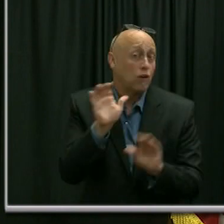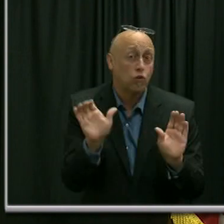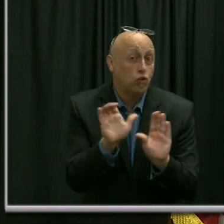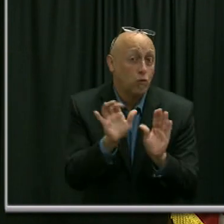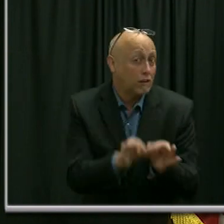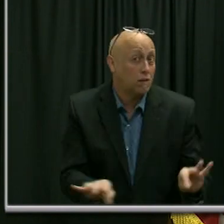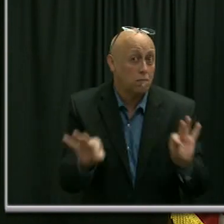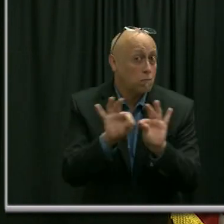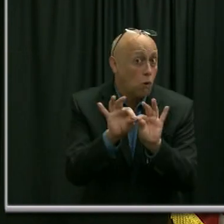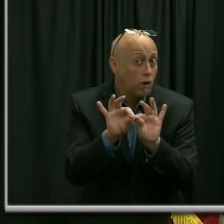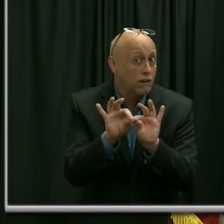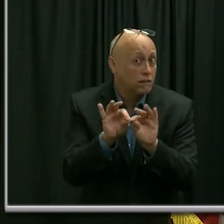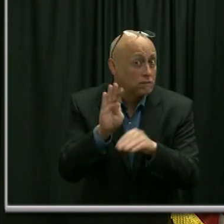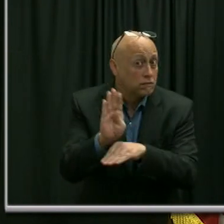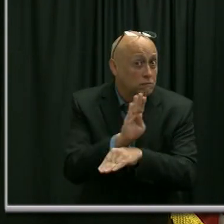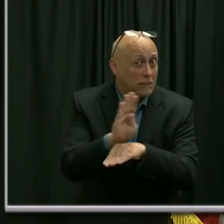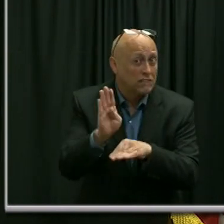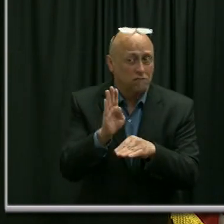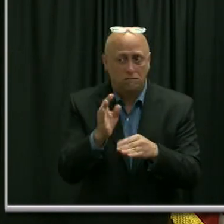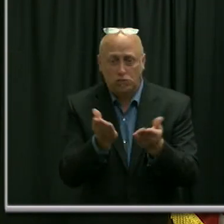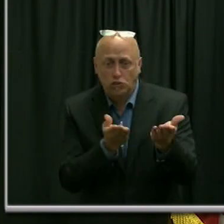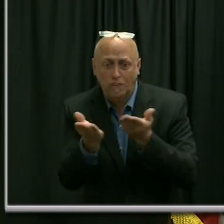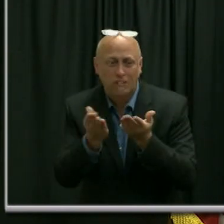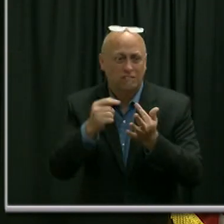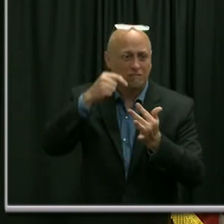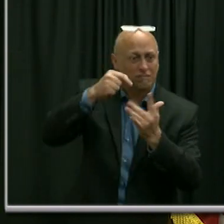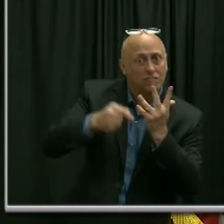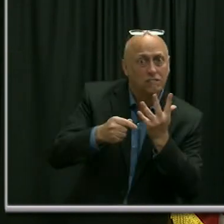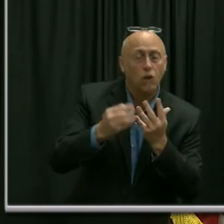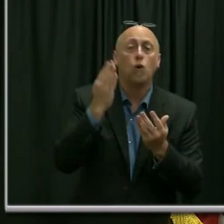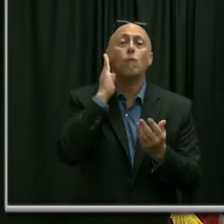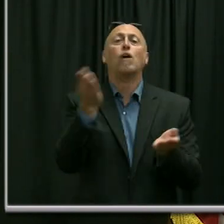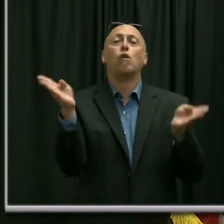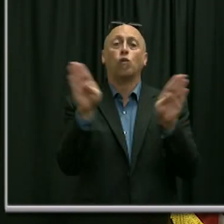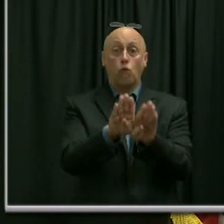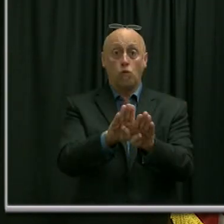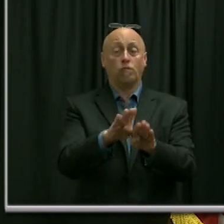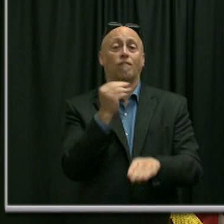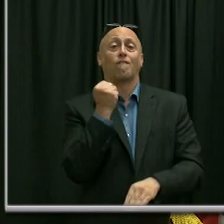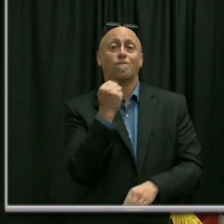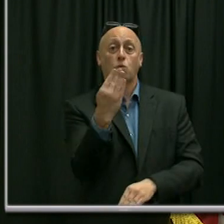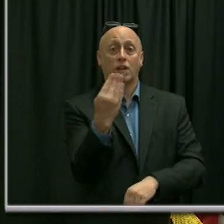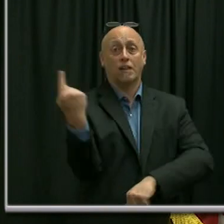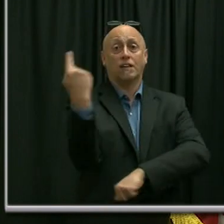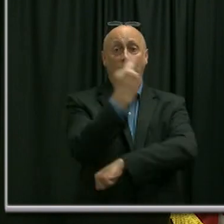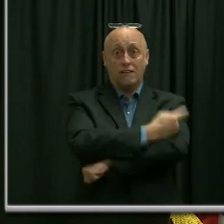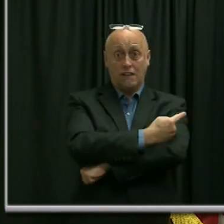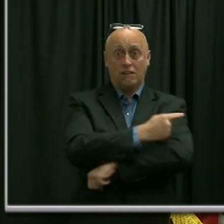ALL BUSINESSES NOT PERFORMING ESSENTIAL SERVICES WILL CLOSE